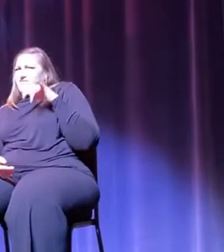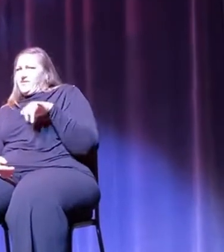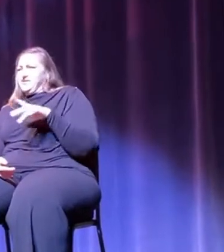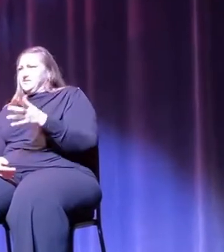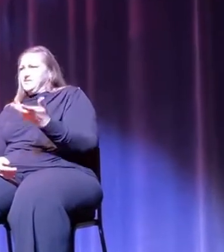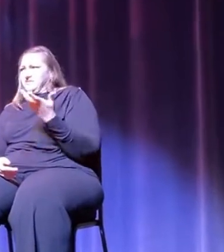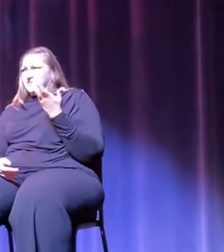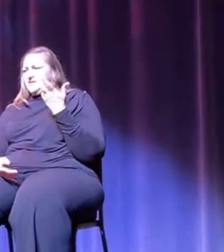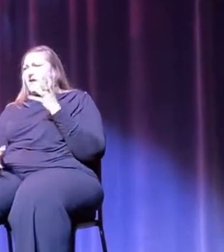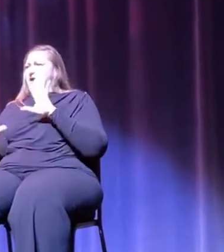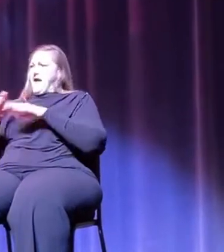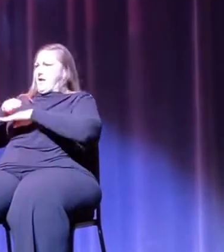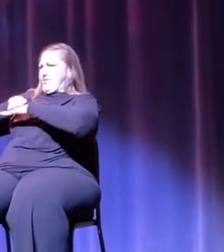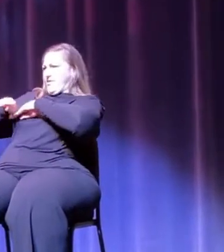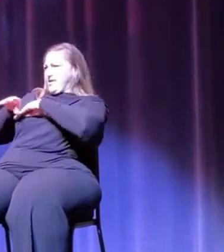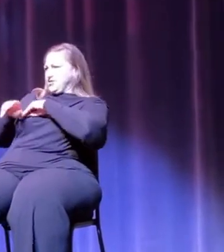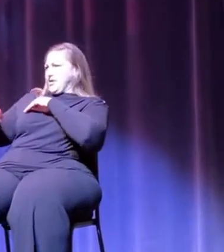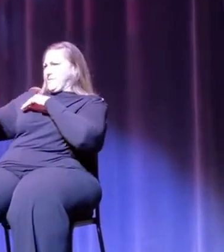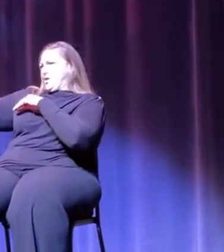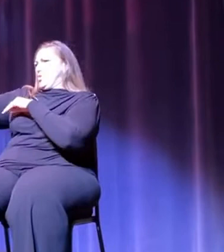How are they shaping you, right?